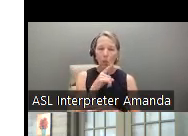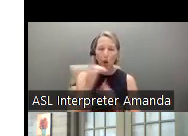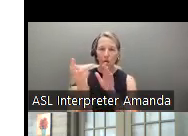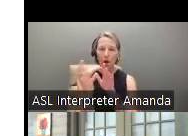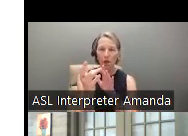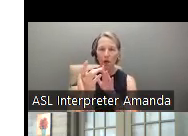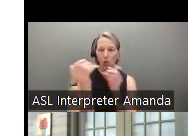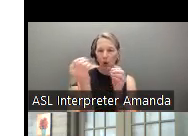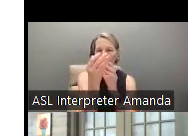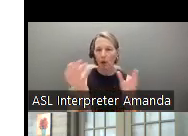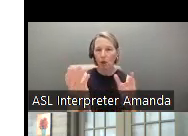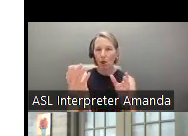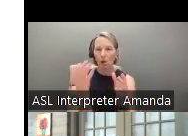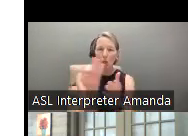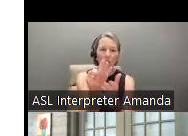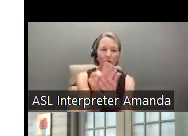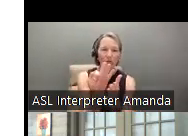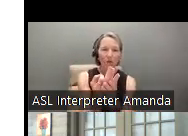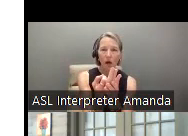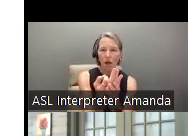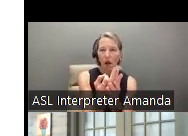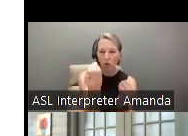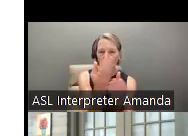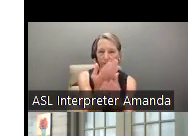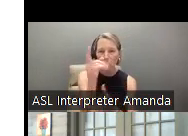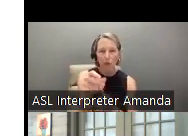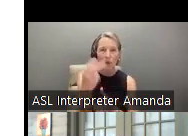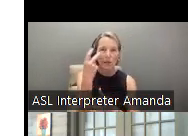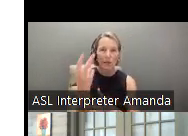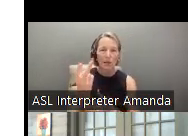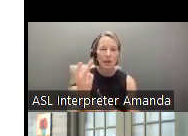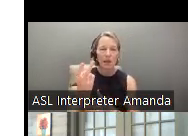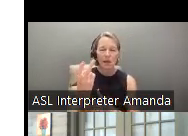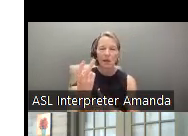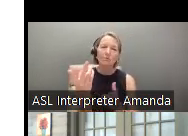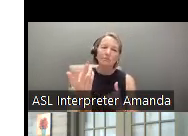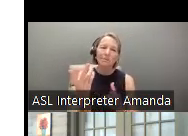we'll let you know what financial records that we want to look at um this could could include a